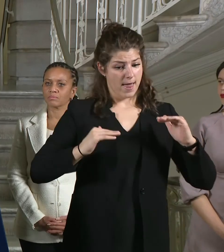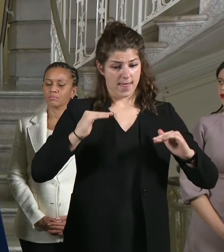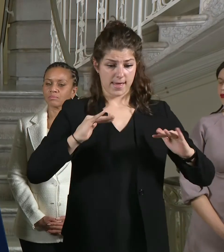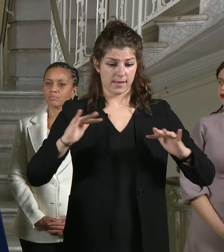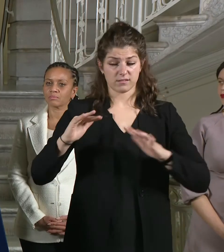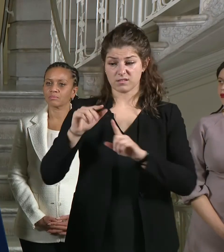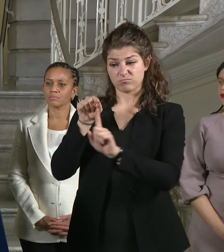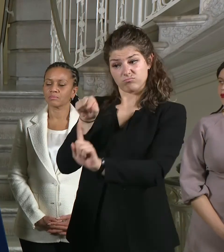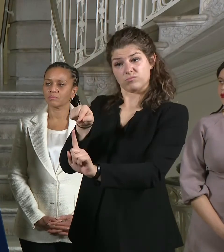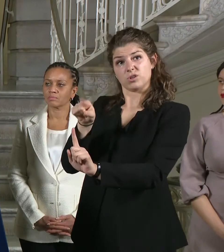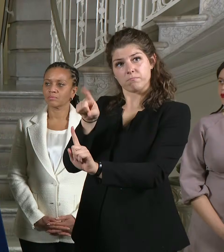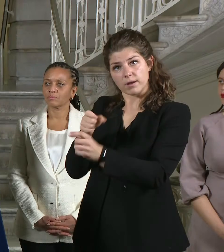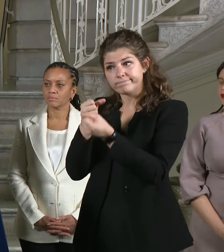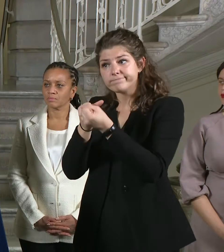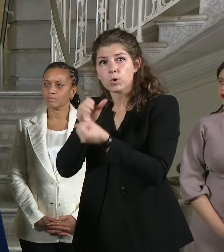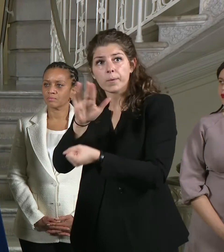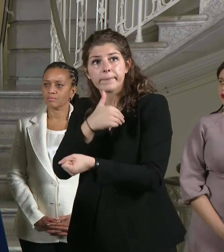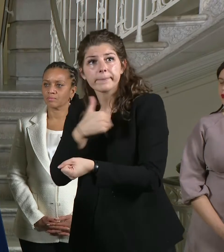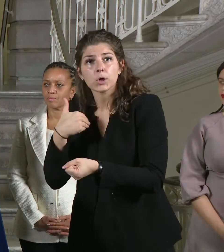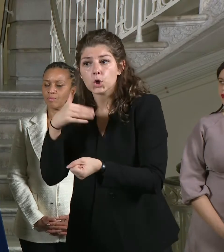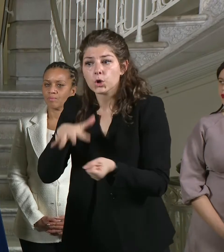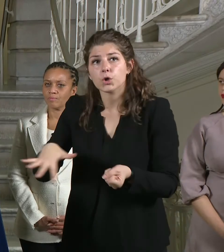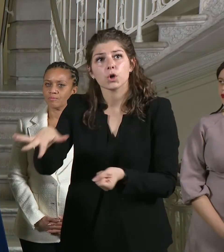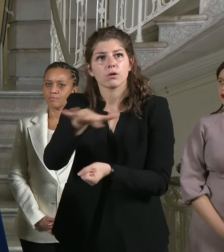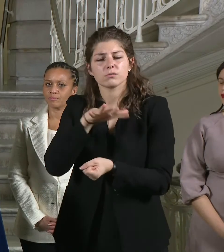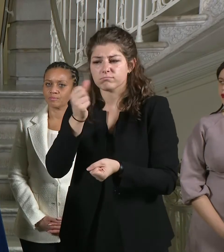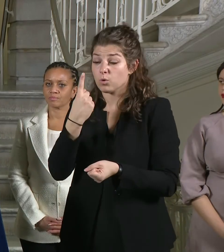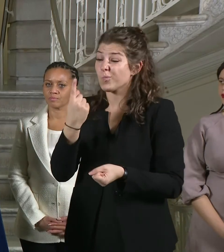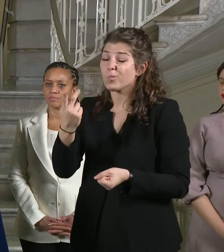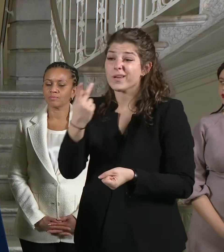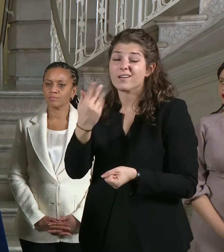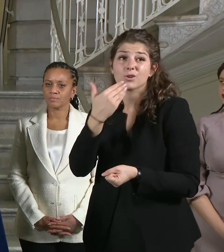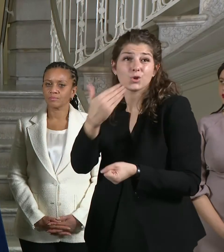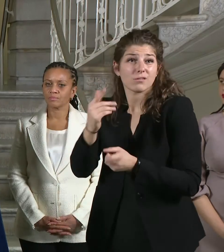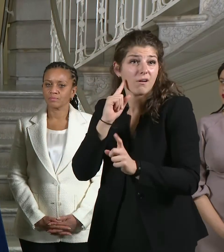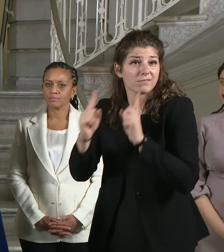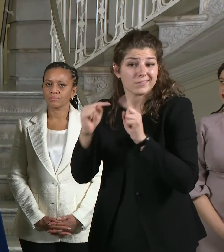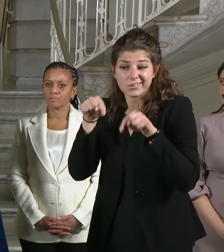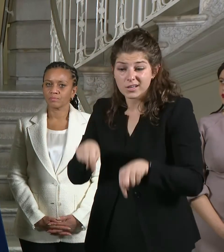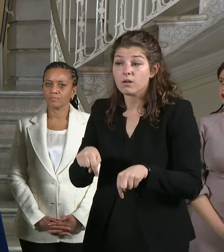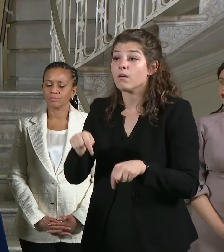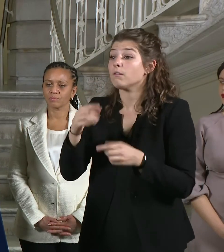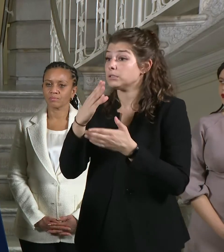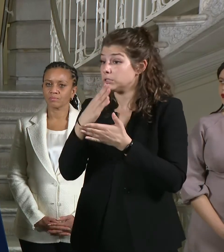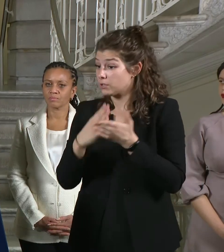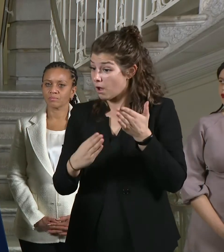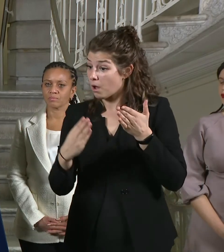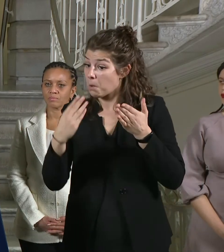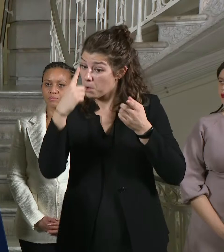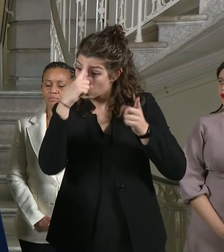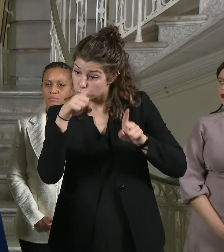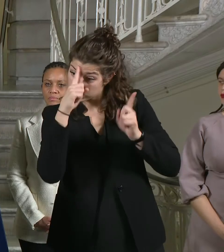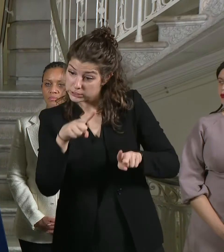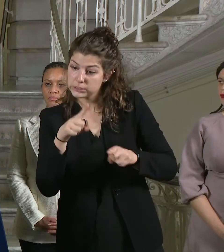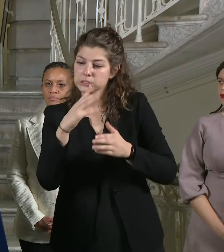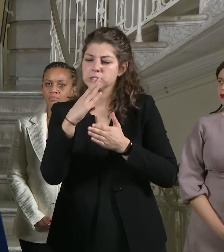CONSIDER HER TO BE A FRIEND. SHE MUST SPEAK ON